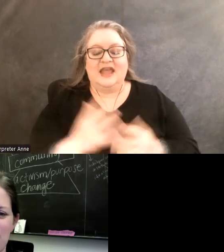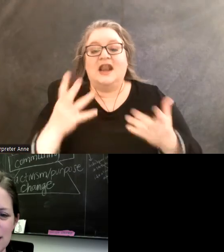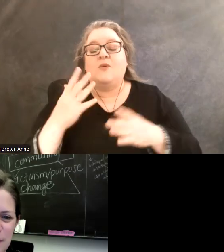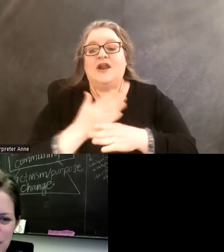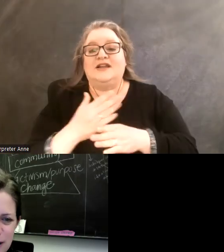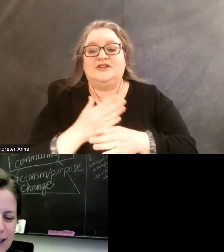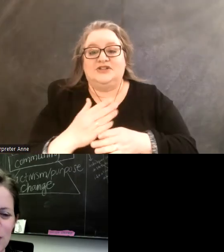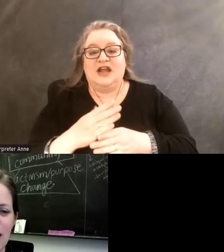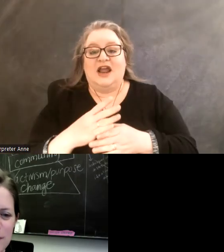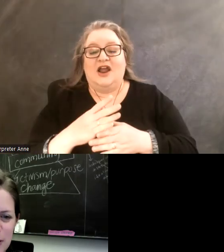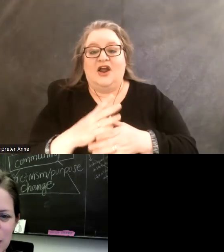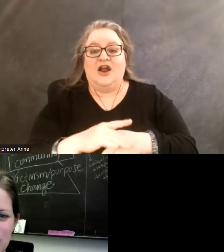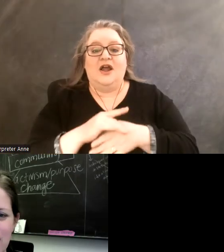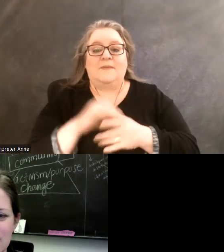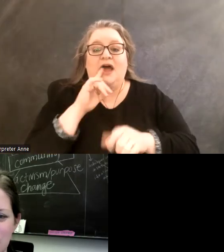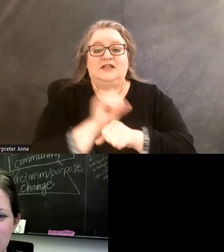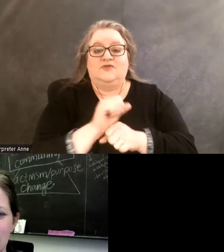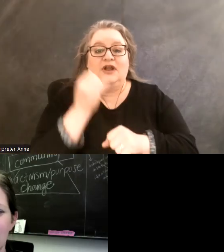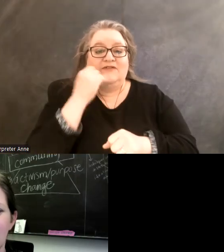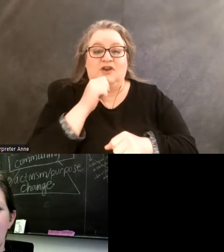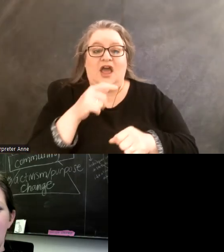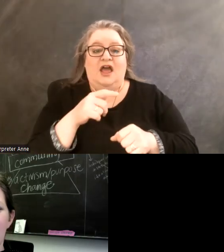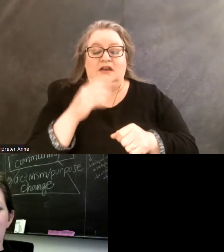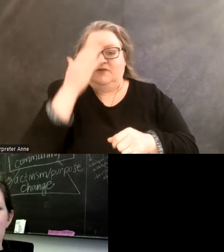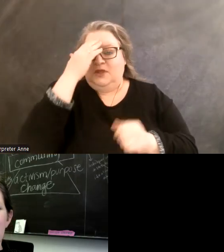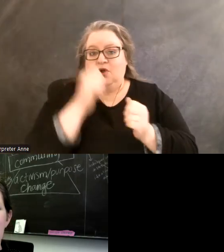Bodies of Work, if you're not familiar with bodies of work, it